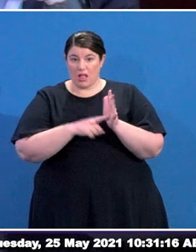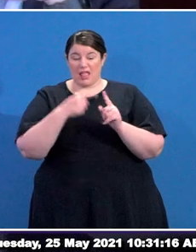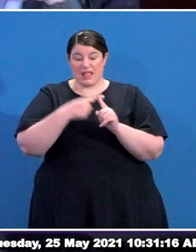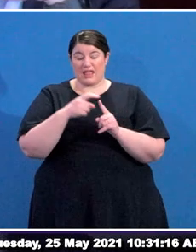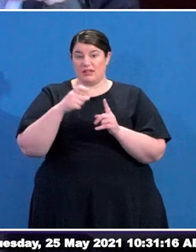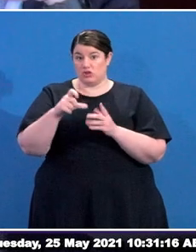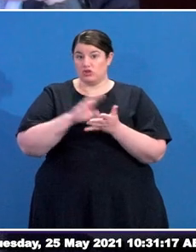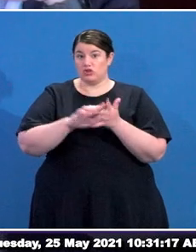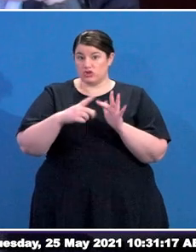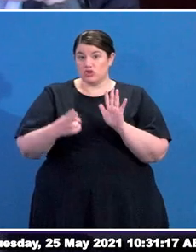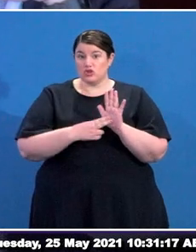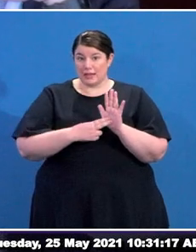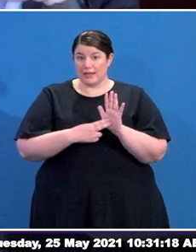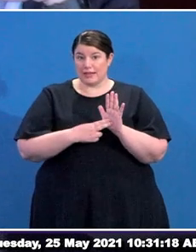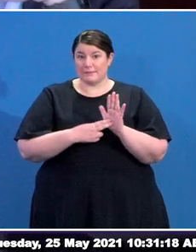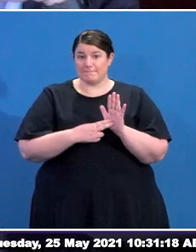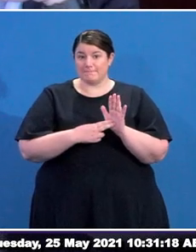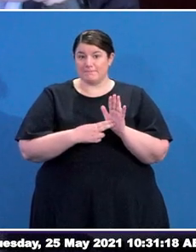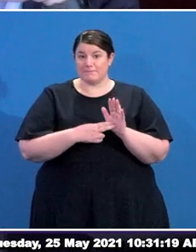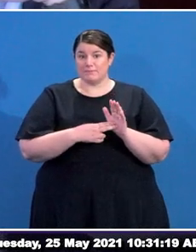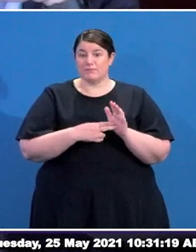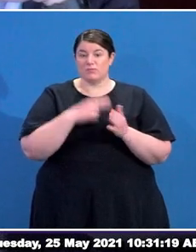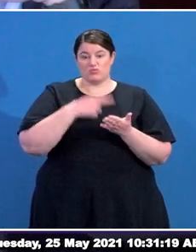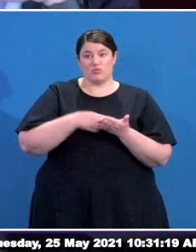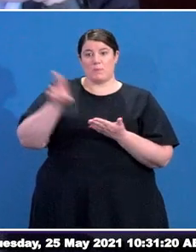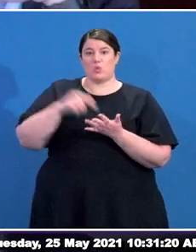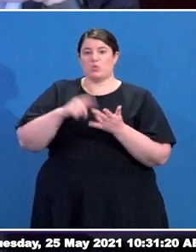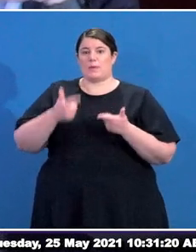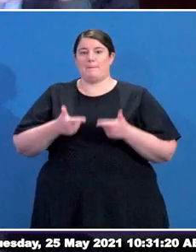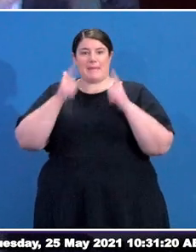Had come to management's attention in late June 2019